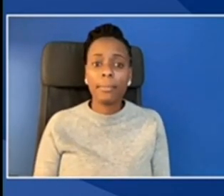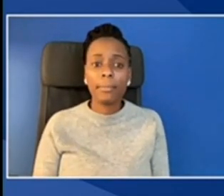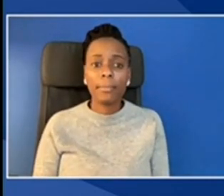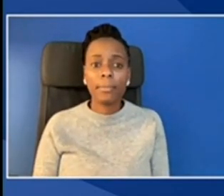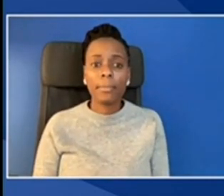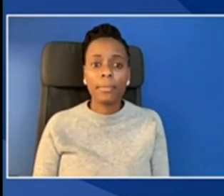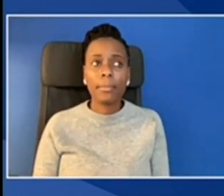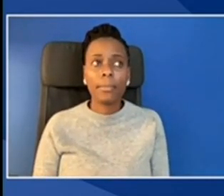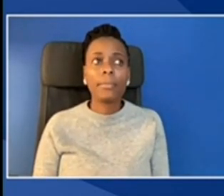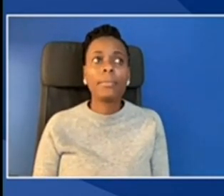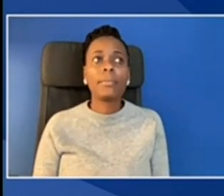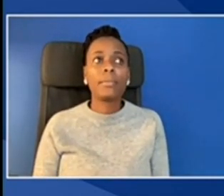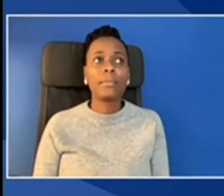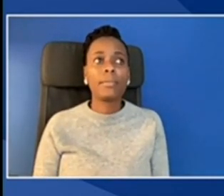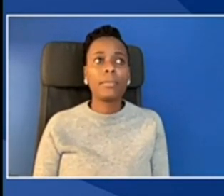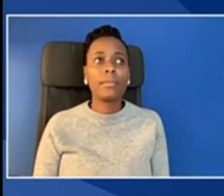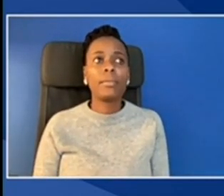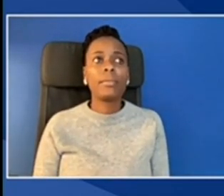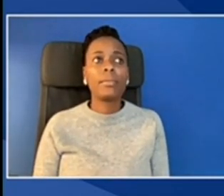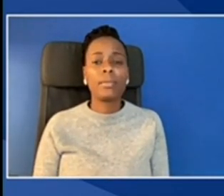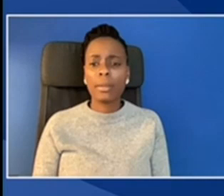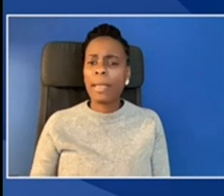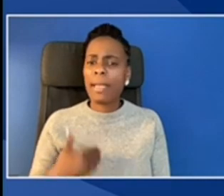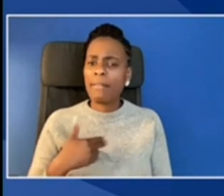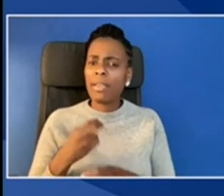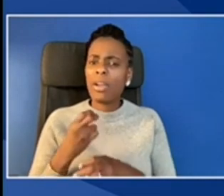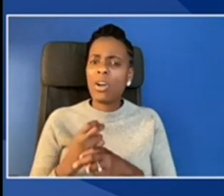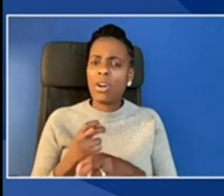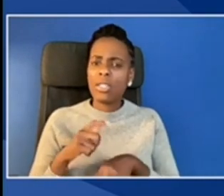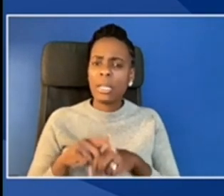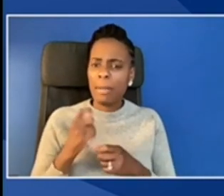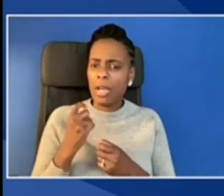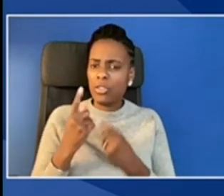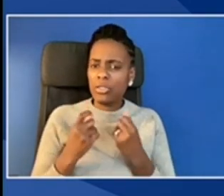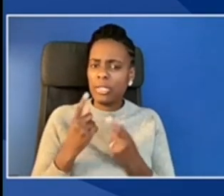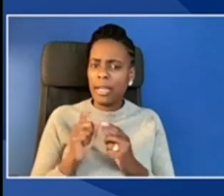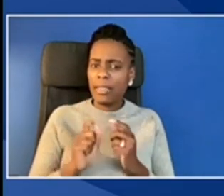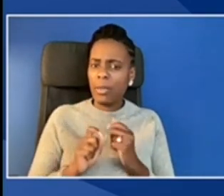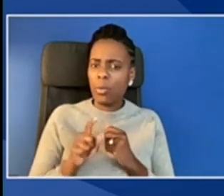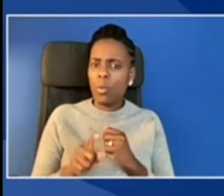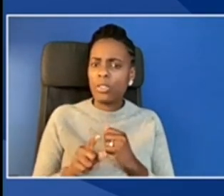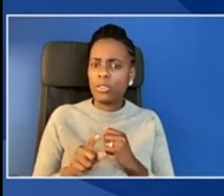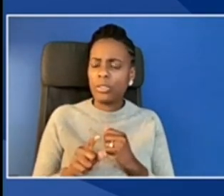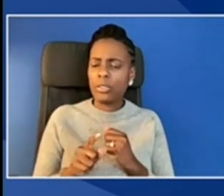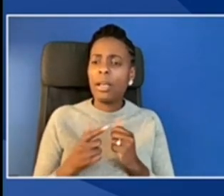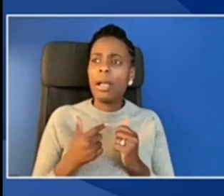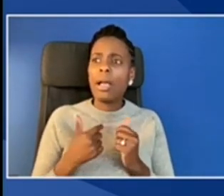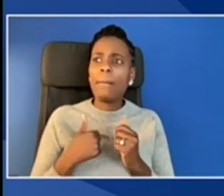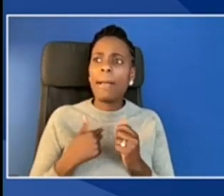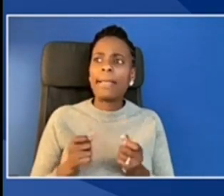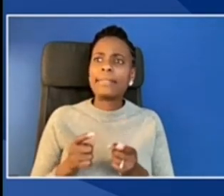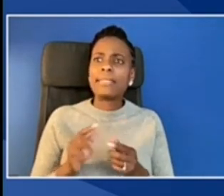I am having a hard time understanding where this question is coming from. My instinct is to say absolutely none, e very borrower should be able to apply for